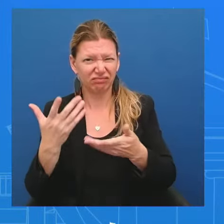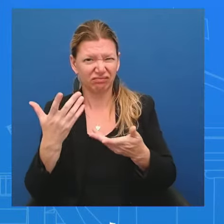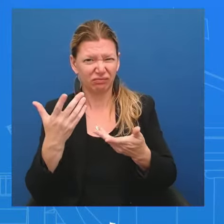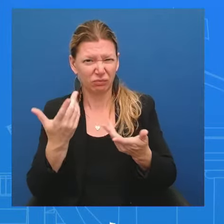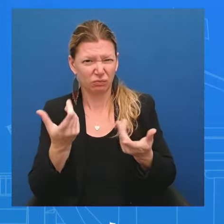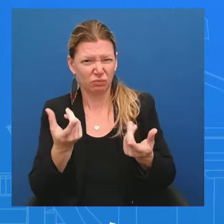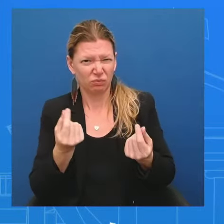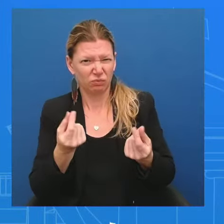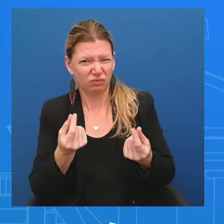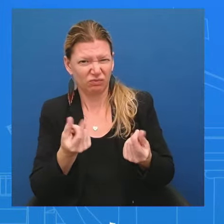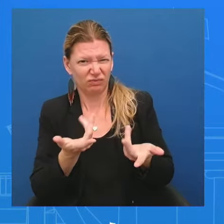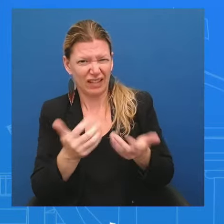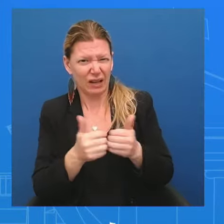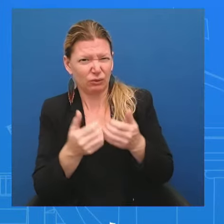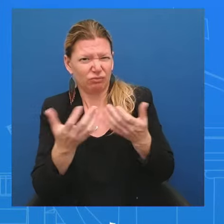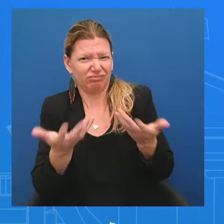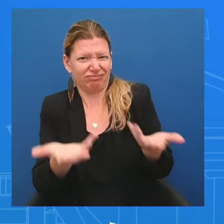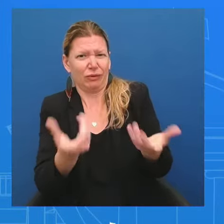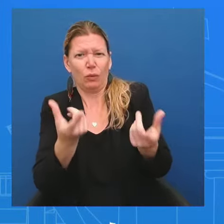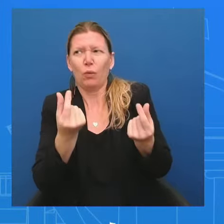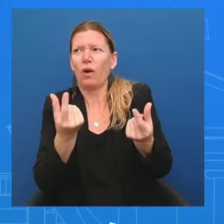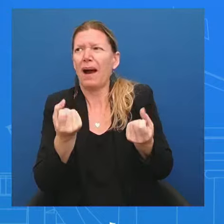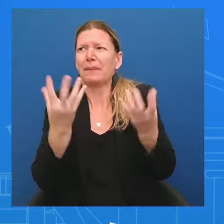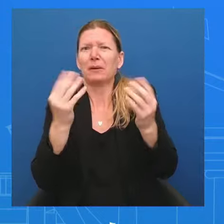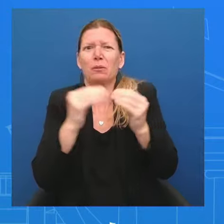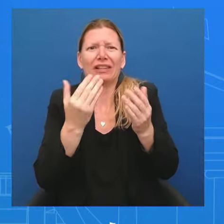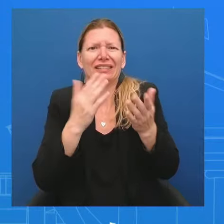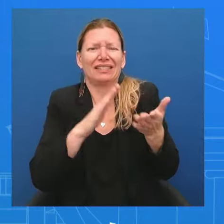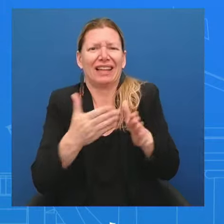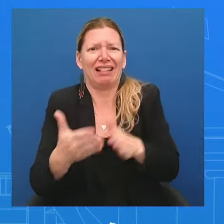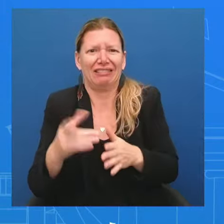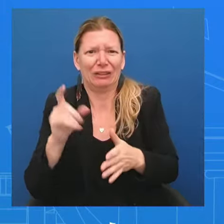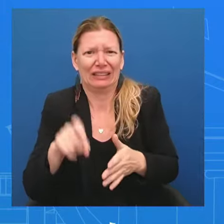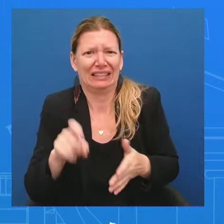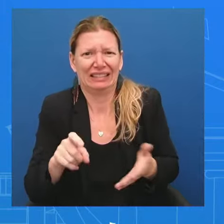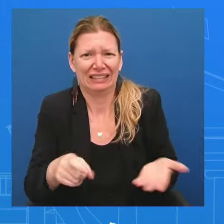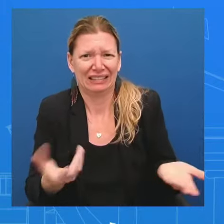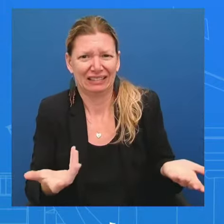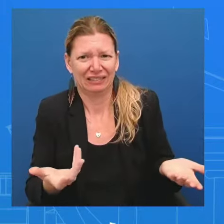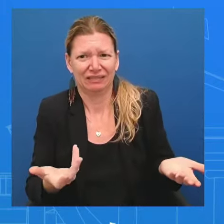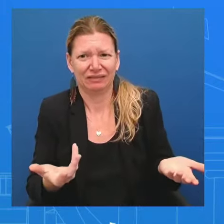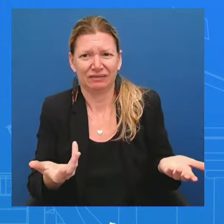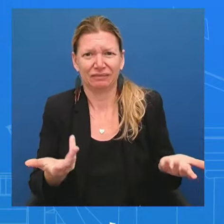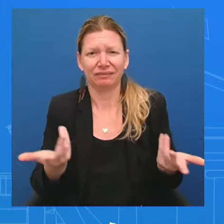Mr. Kirby: There's not like a measuring stick here or a quota. As we've said many times,